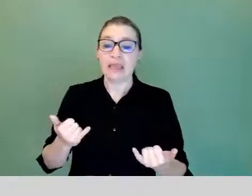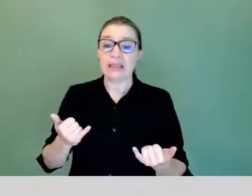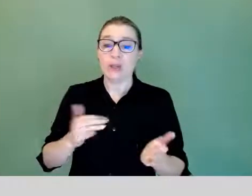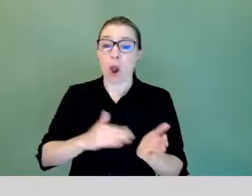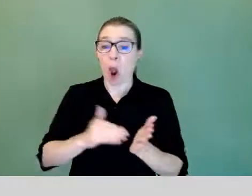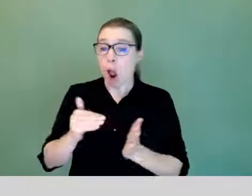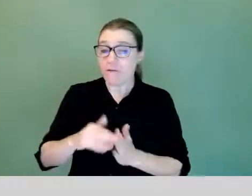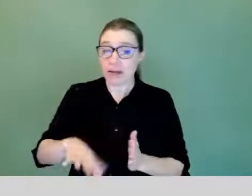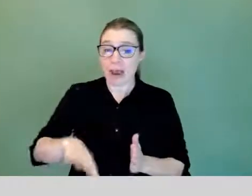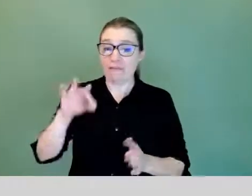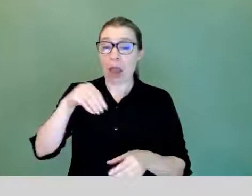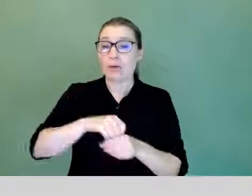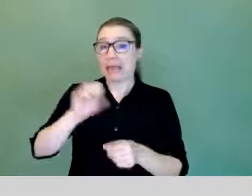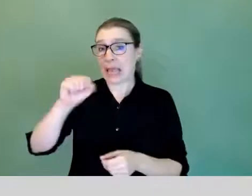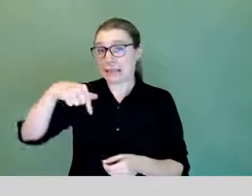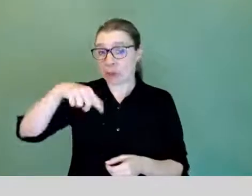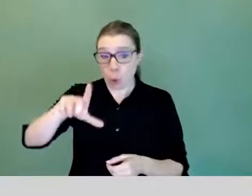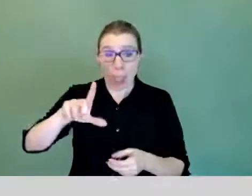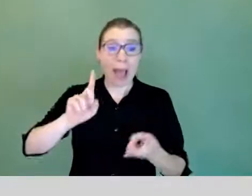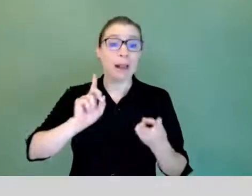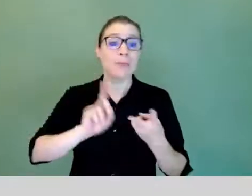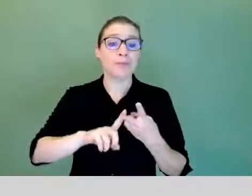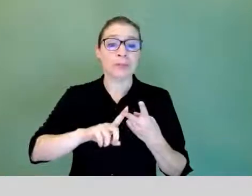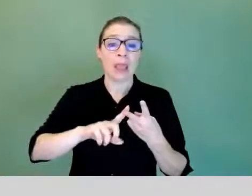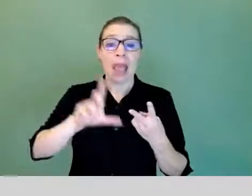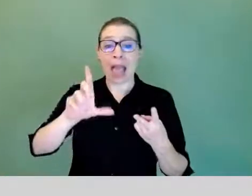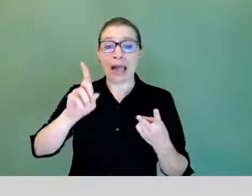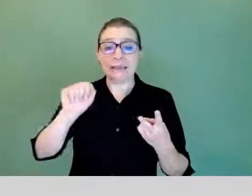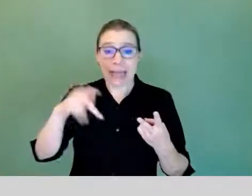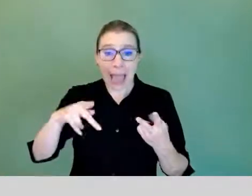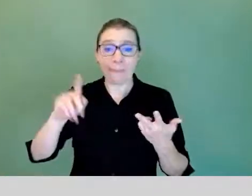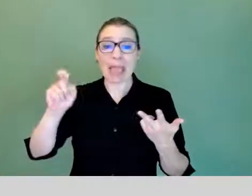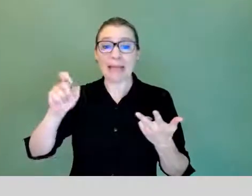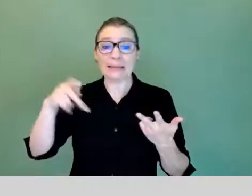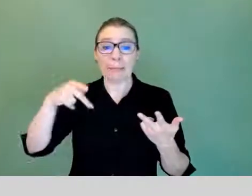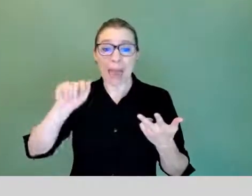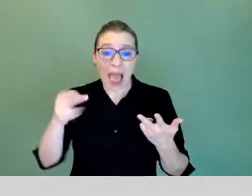often found in SQL LDAP, X-path, or even NoSQL queries,